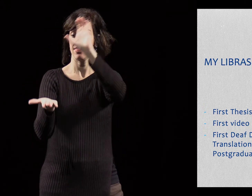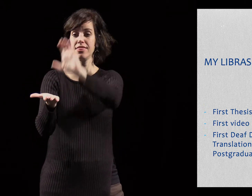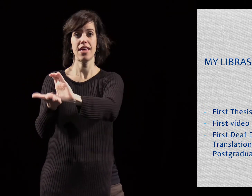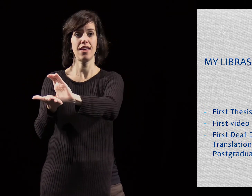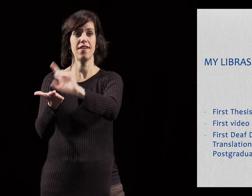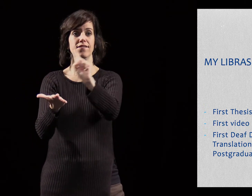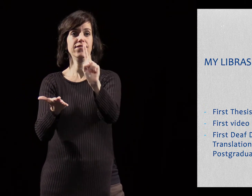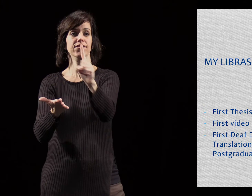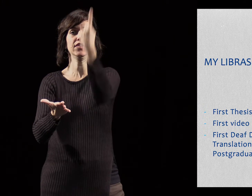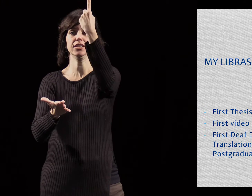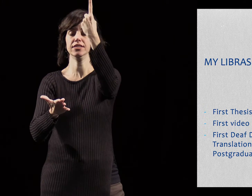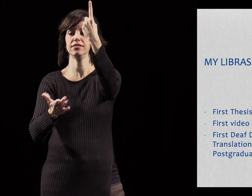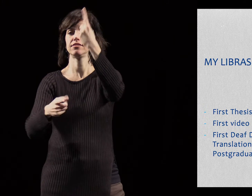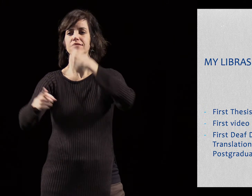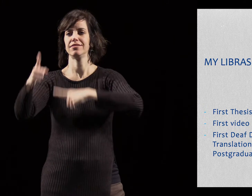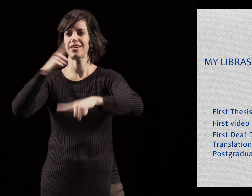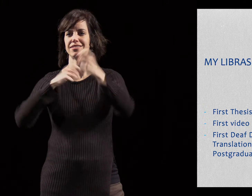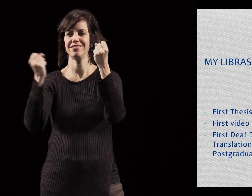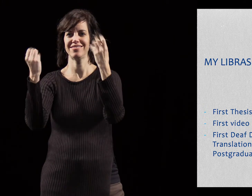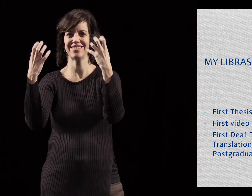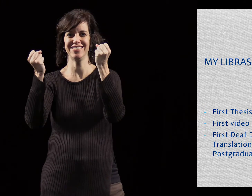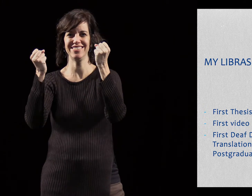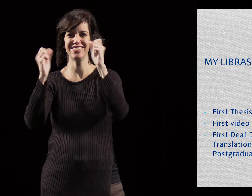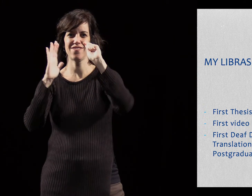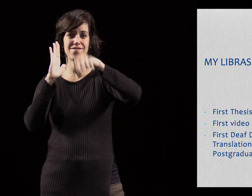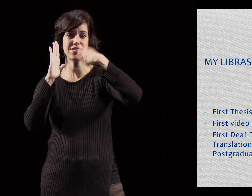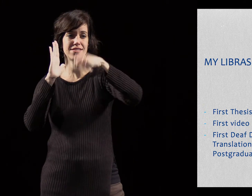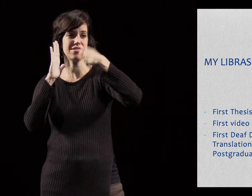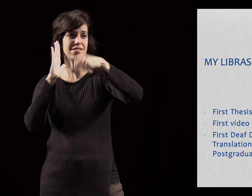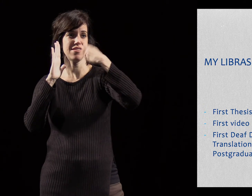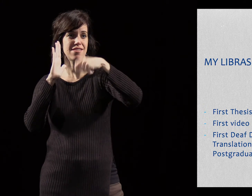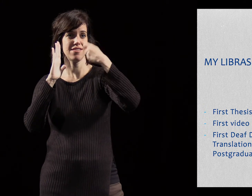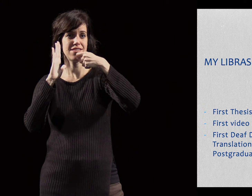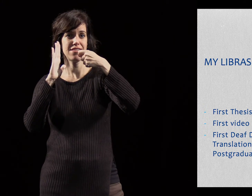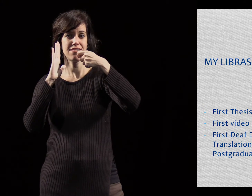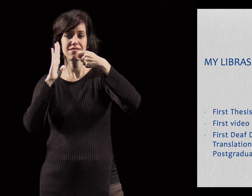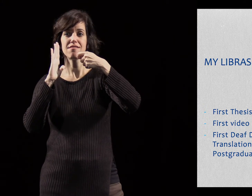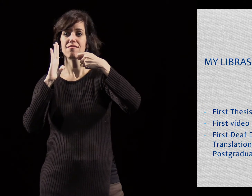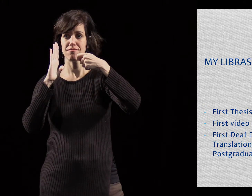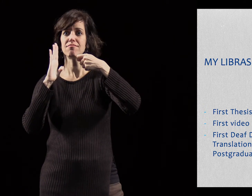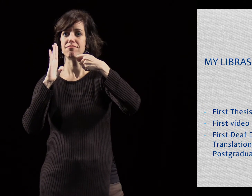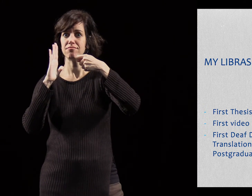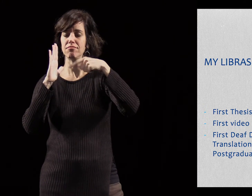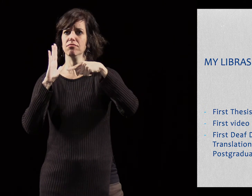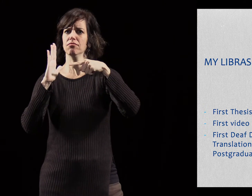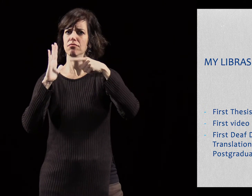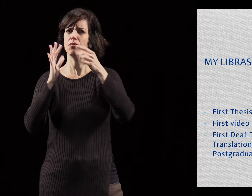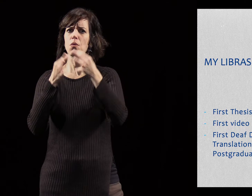What I really cherish about this experience is that my thesis was the first signed thesis